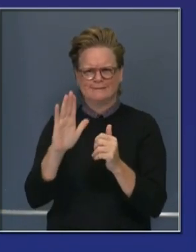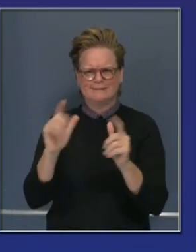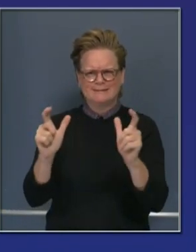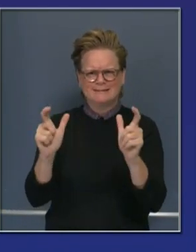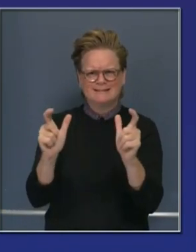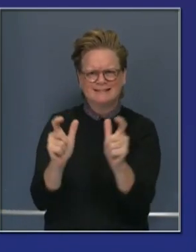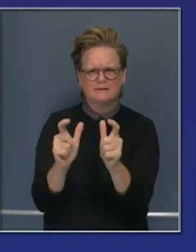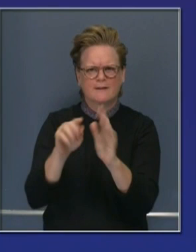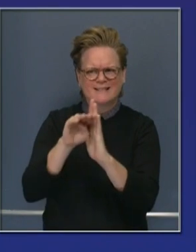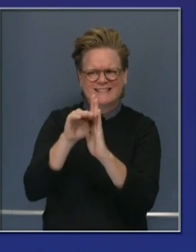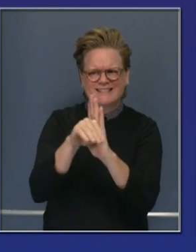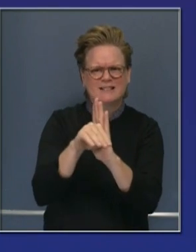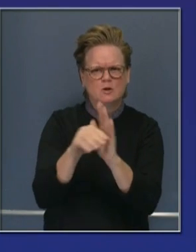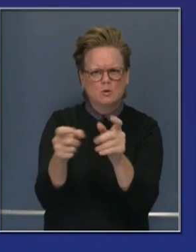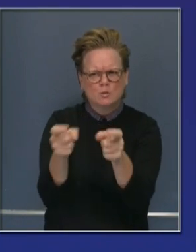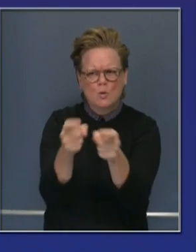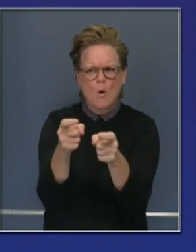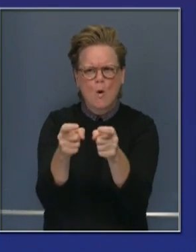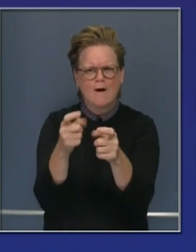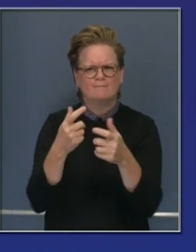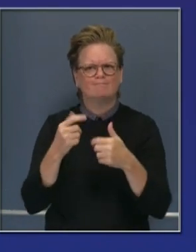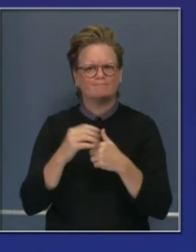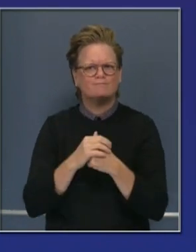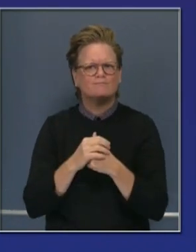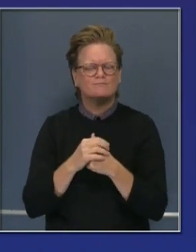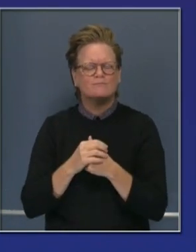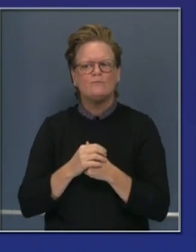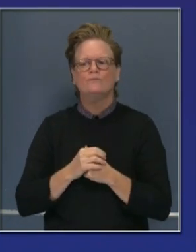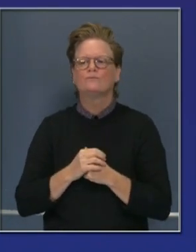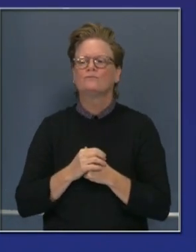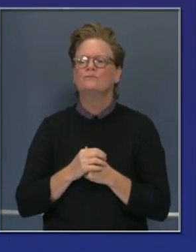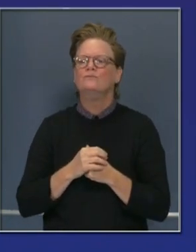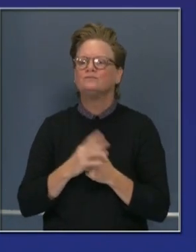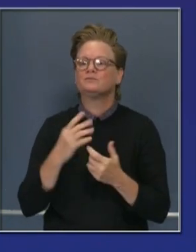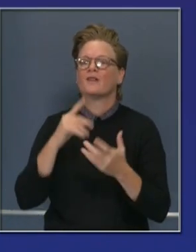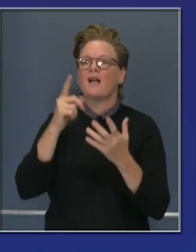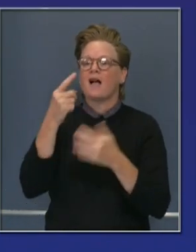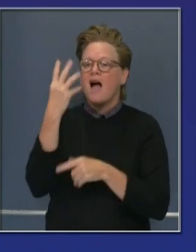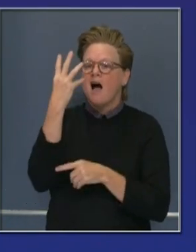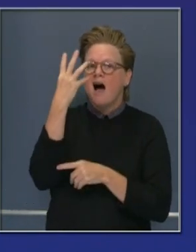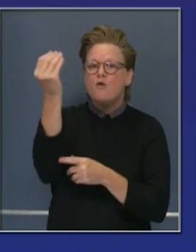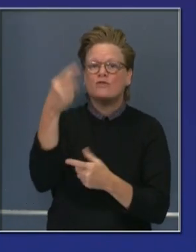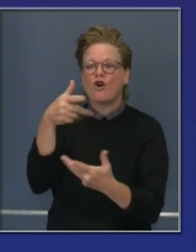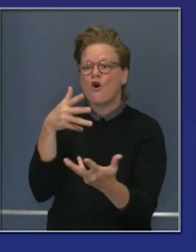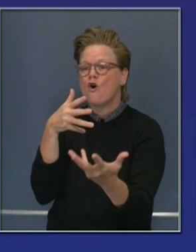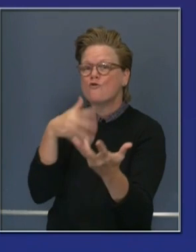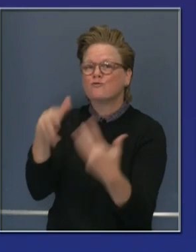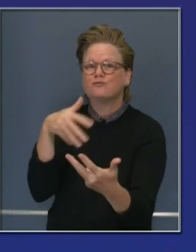A LOT OF FOCUS ON MOVING ACTIVITIES TO THE EXTENT POSSIBLE FROM INDOORS TO